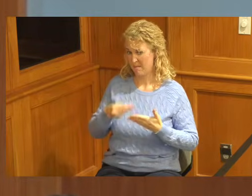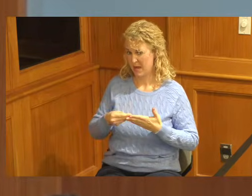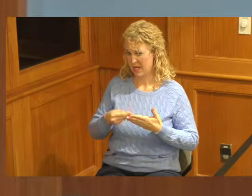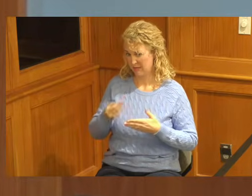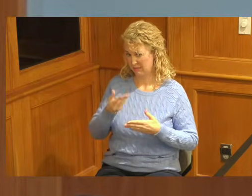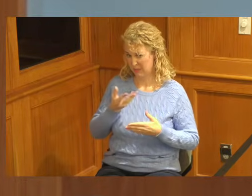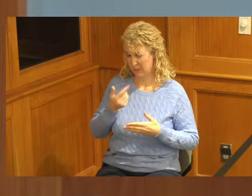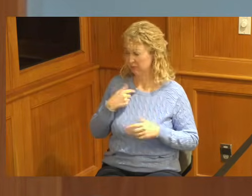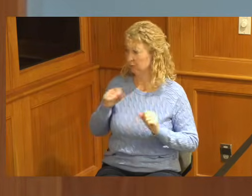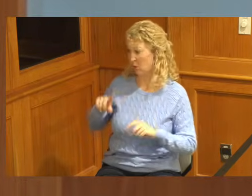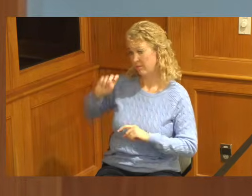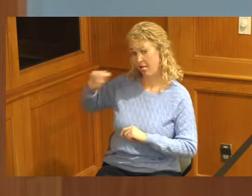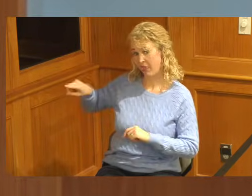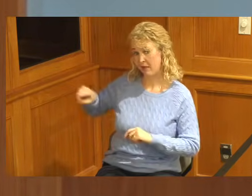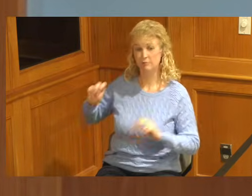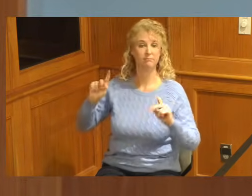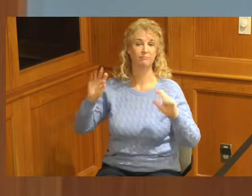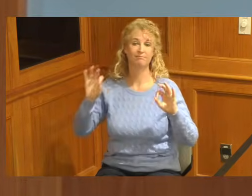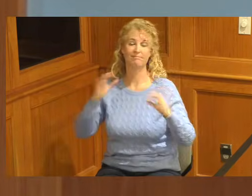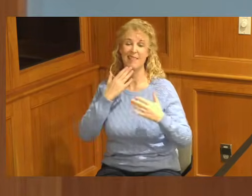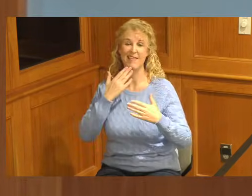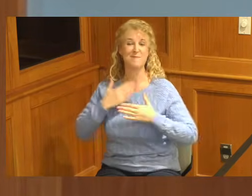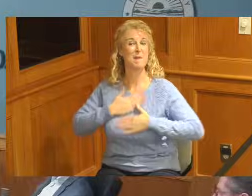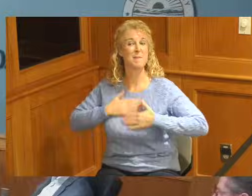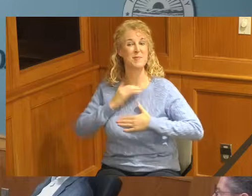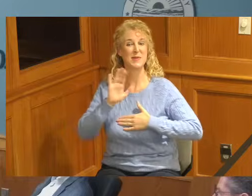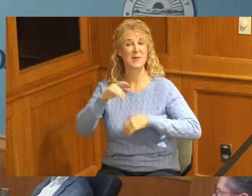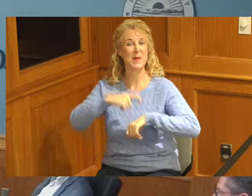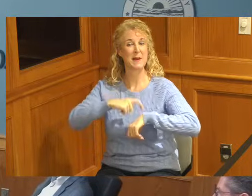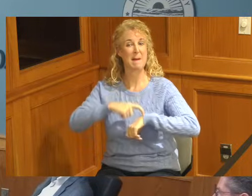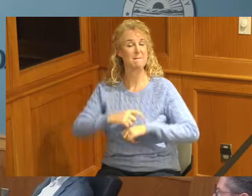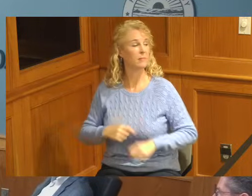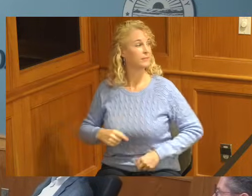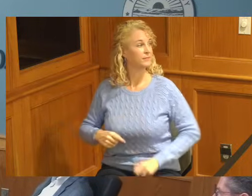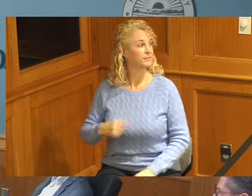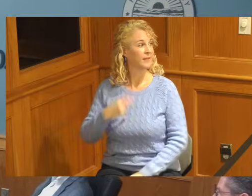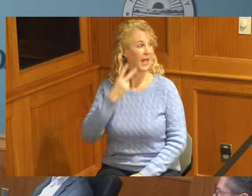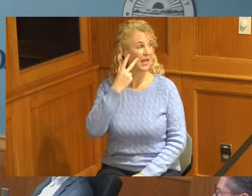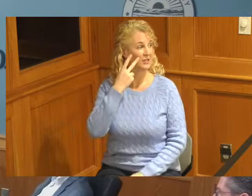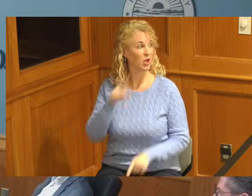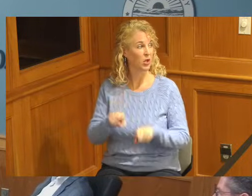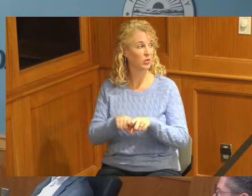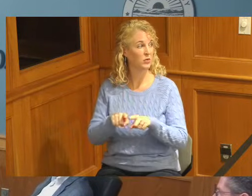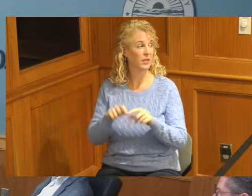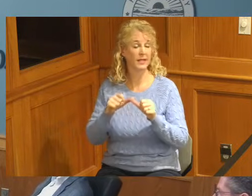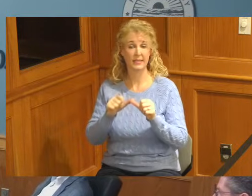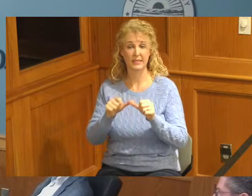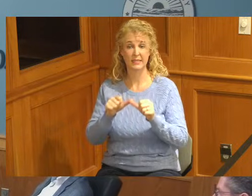ask them. Thank you very much. Really appreciate it. And I saw you also said continuing discussions